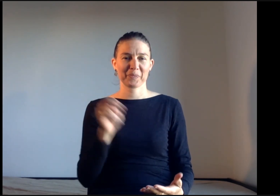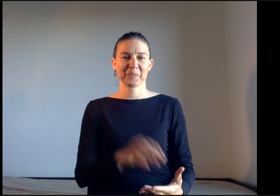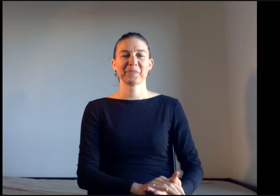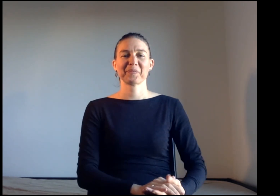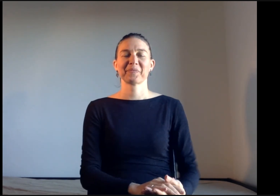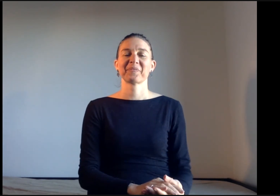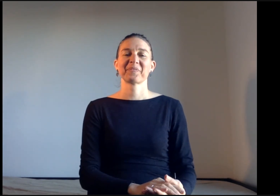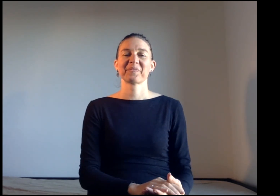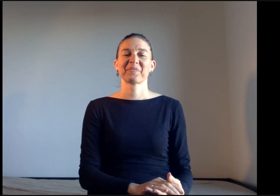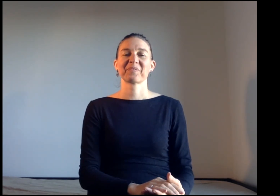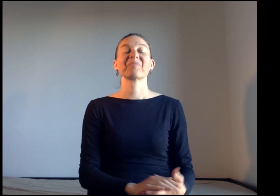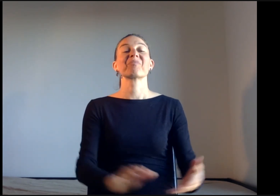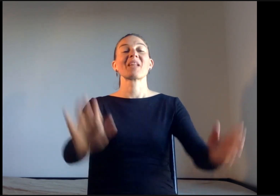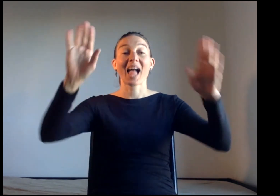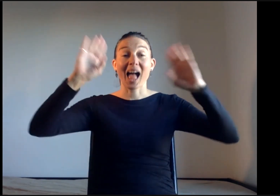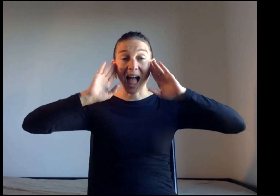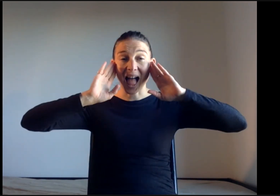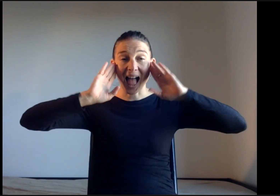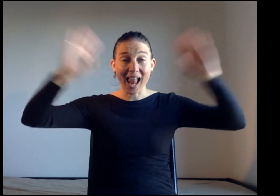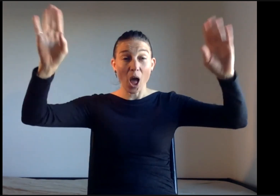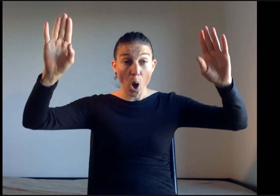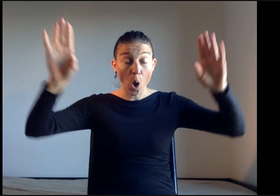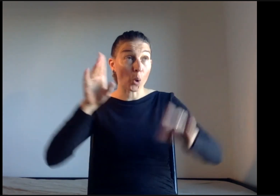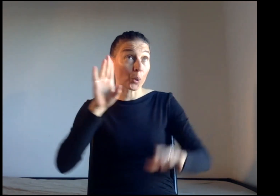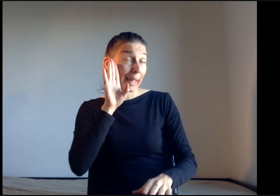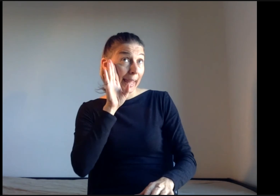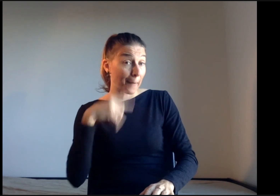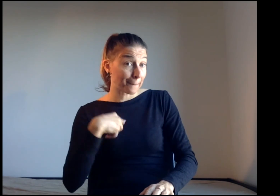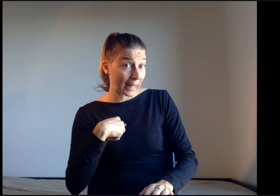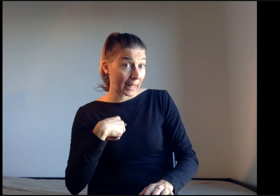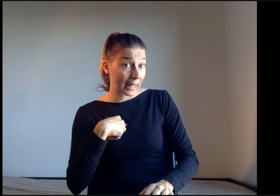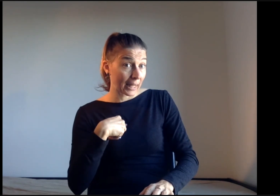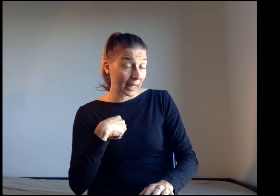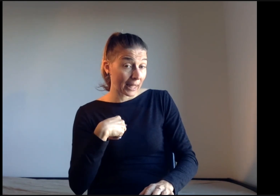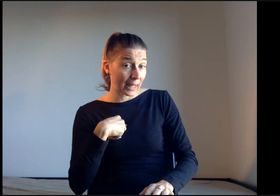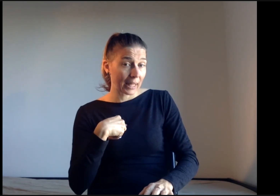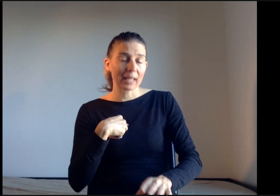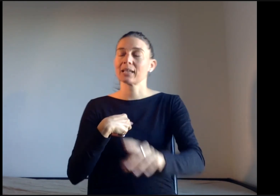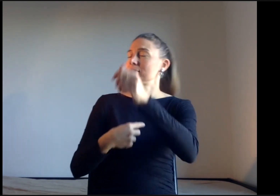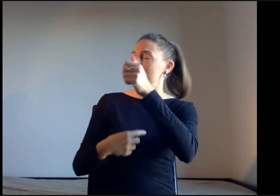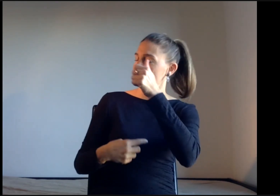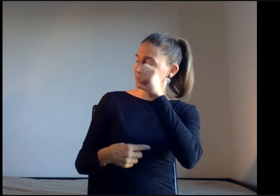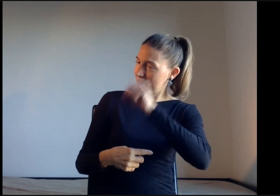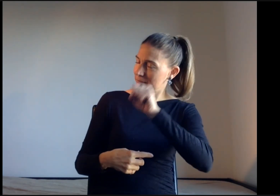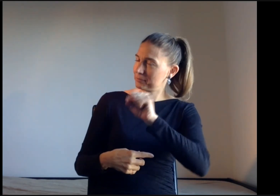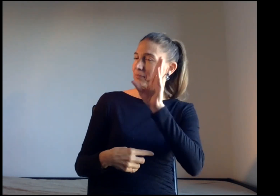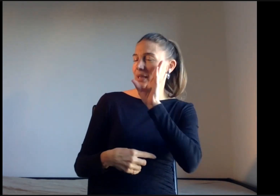Hello? Do you hear me? We hear you perfectly, Sari.